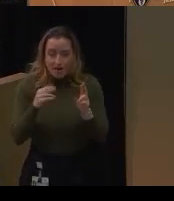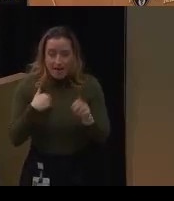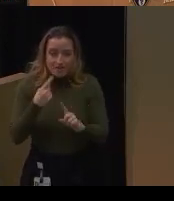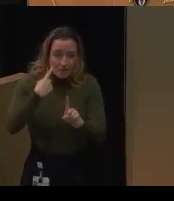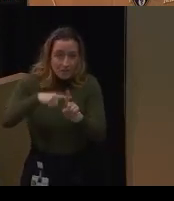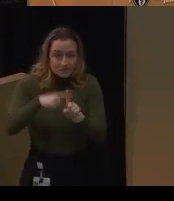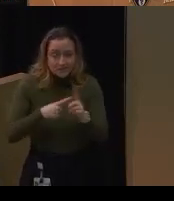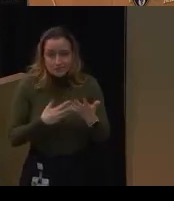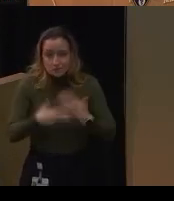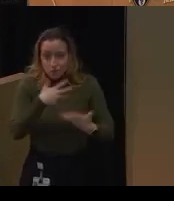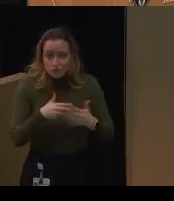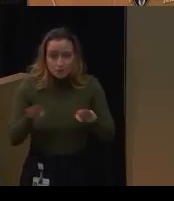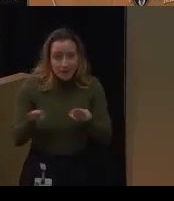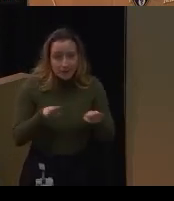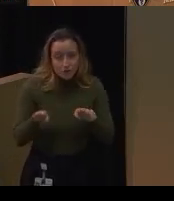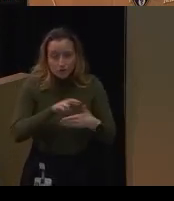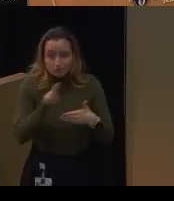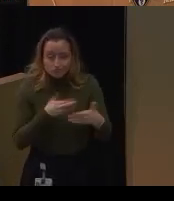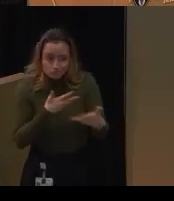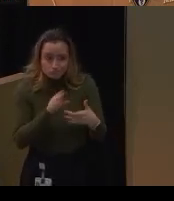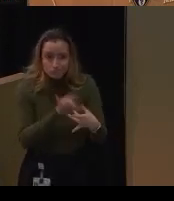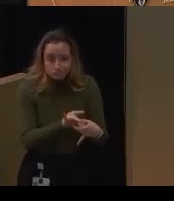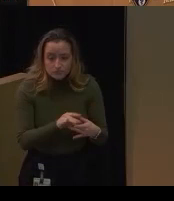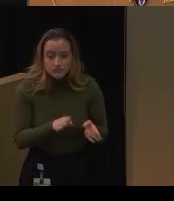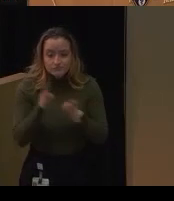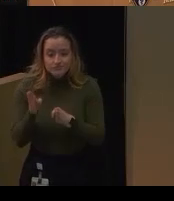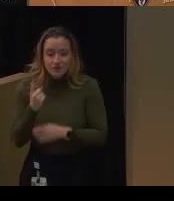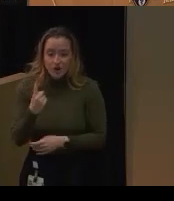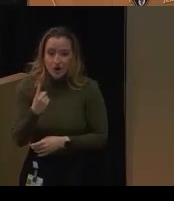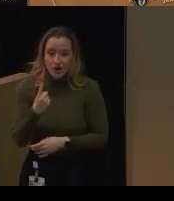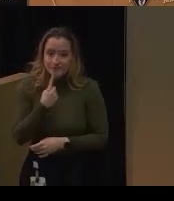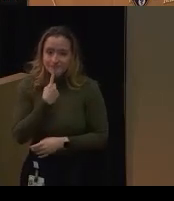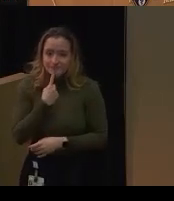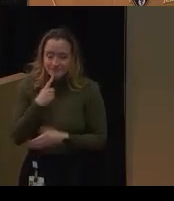for social connection I also told you about a really disappointing study in which we evaluated